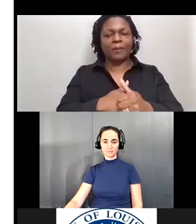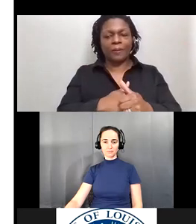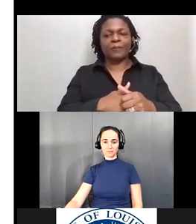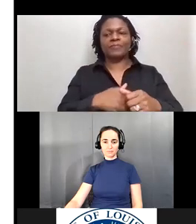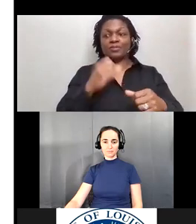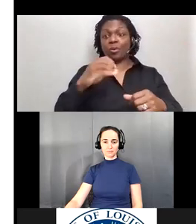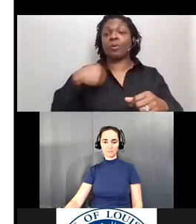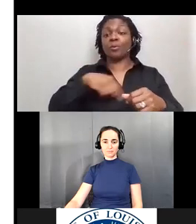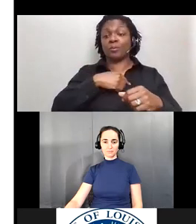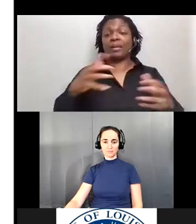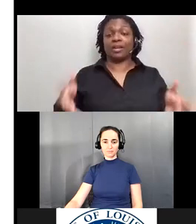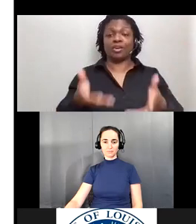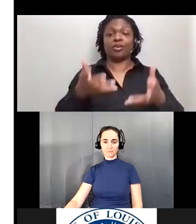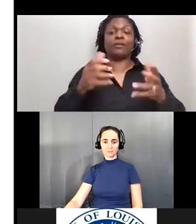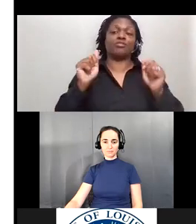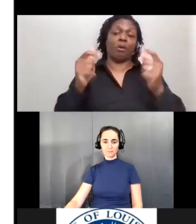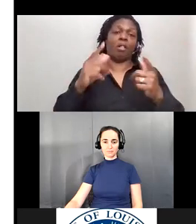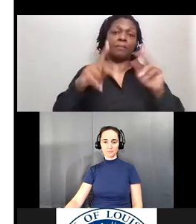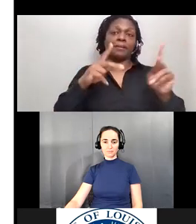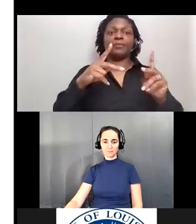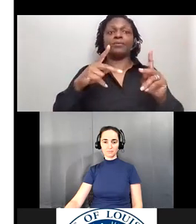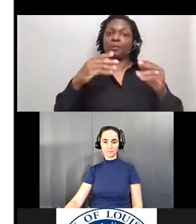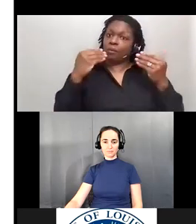as well. 15:59:10 We encourage to go about that process